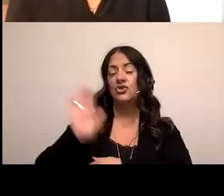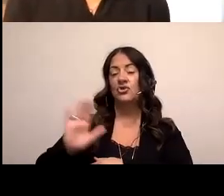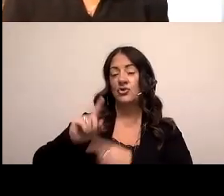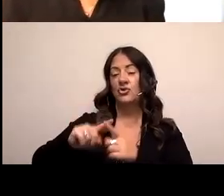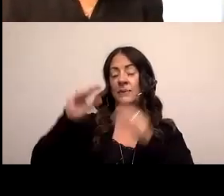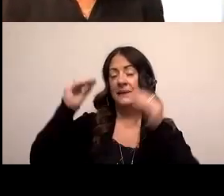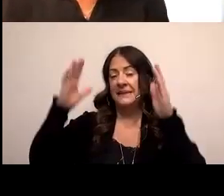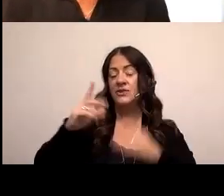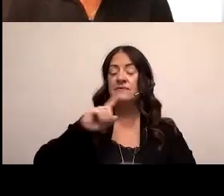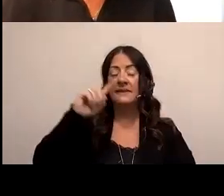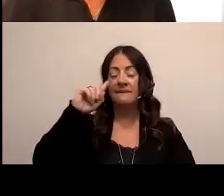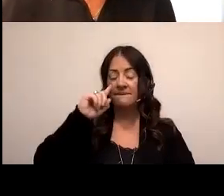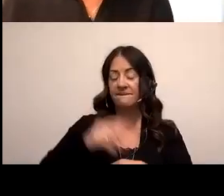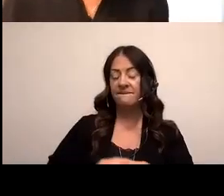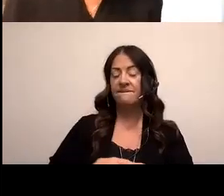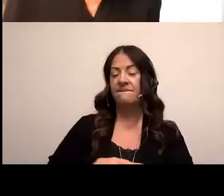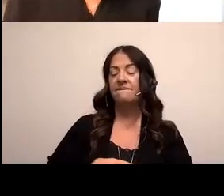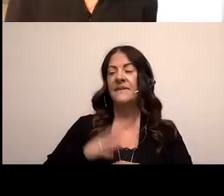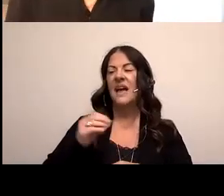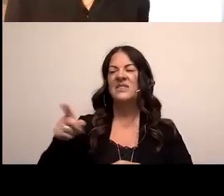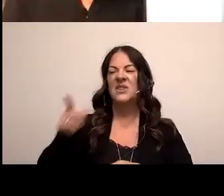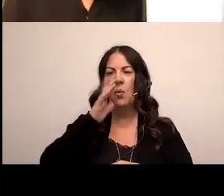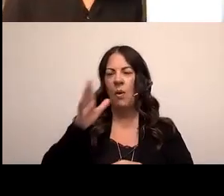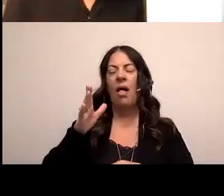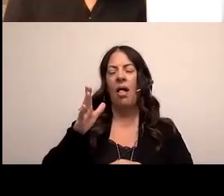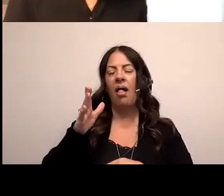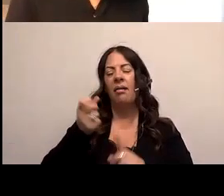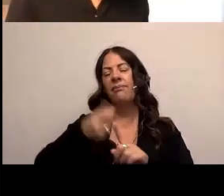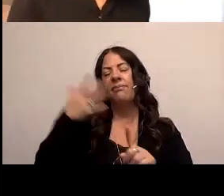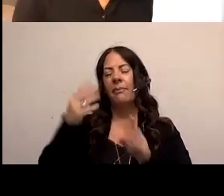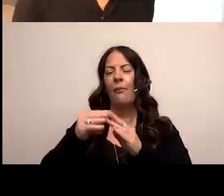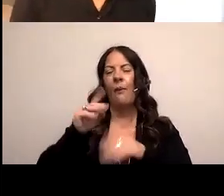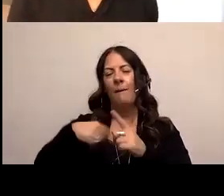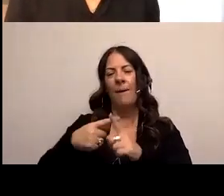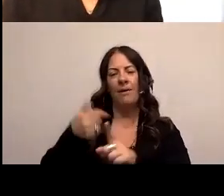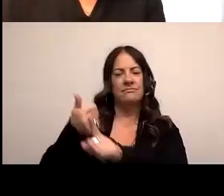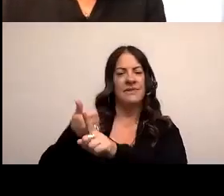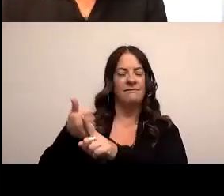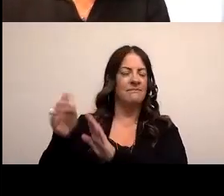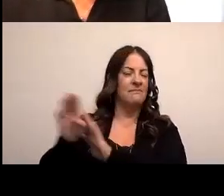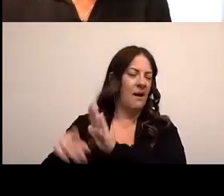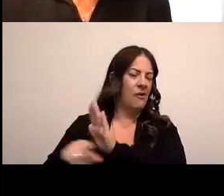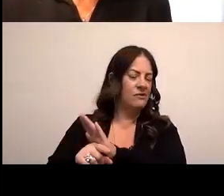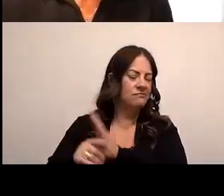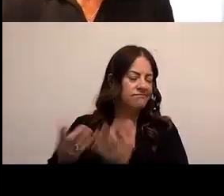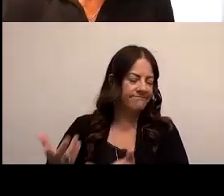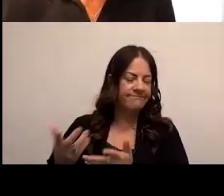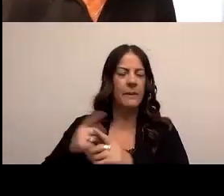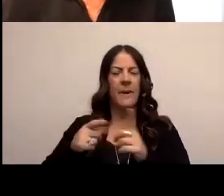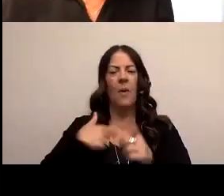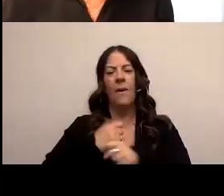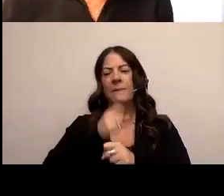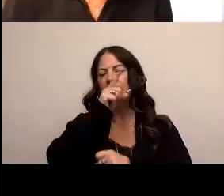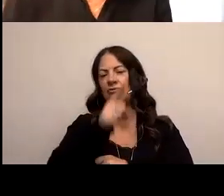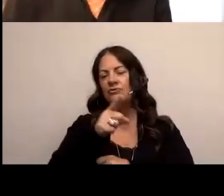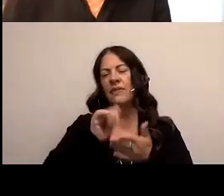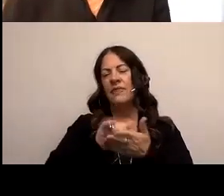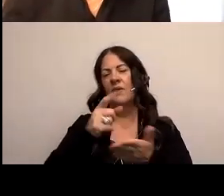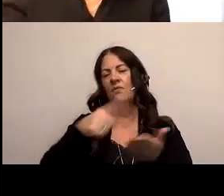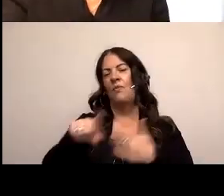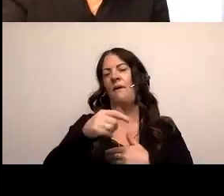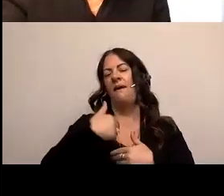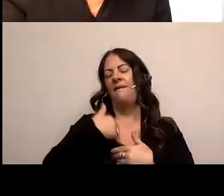TELL US ALL ABOUT HER BACKGROUND BUT I WANT TO MAKE SURE SHE HAS PLENTY OF TIME SO I'M